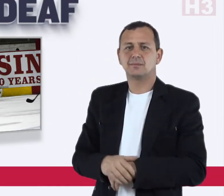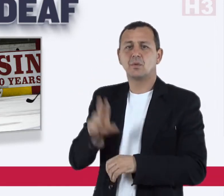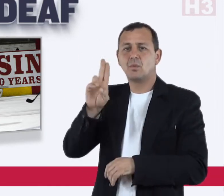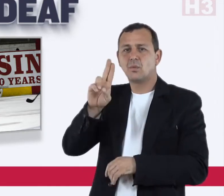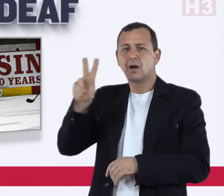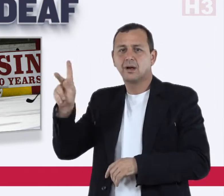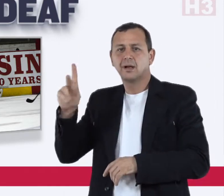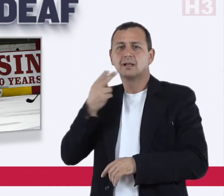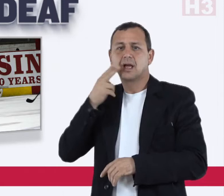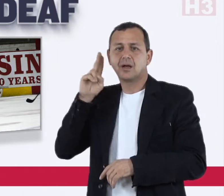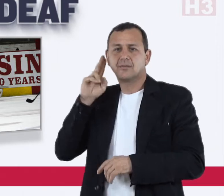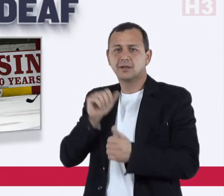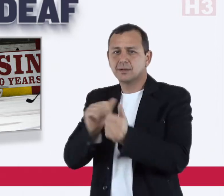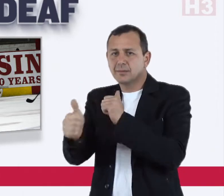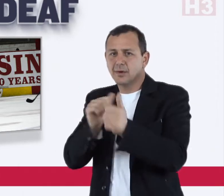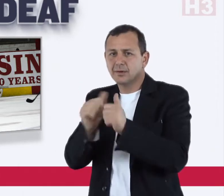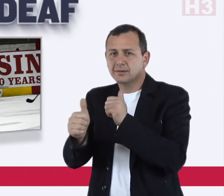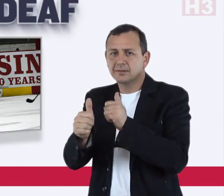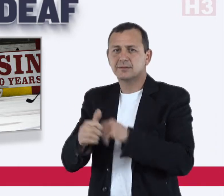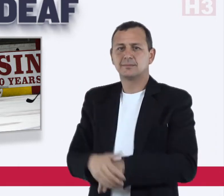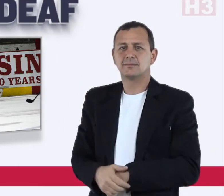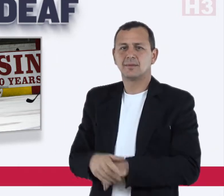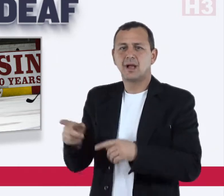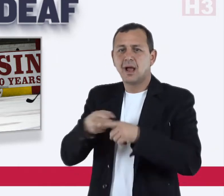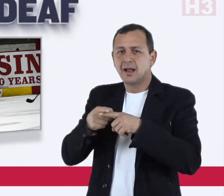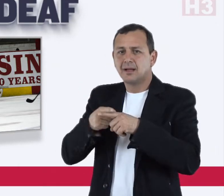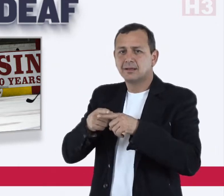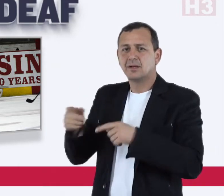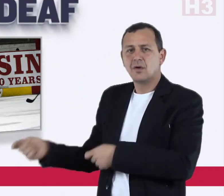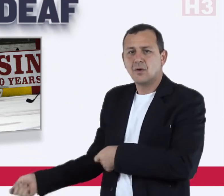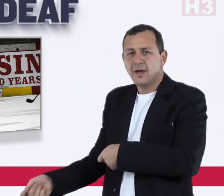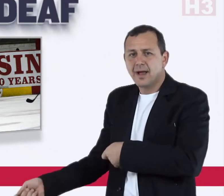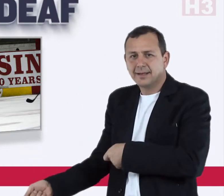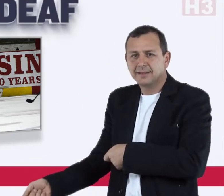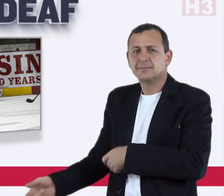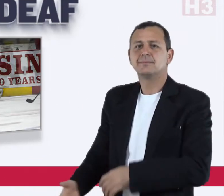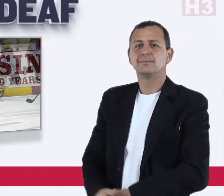UK Deaf Sports and England Hockey.